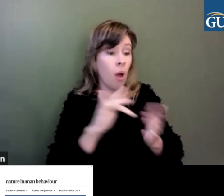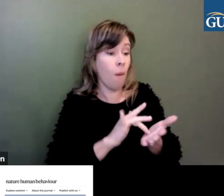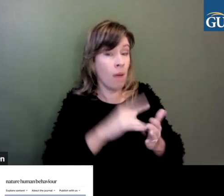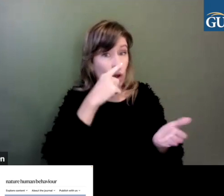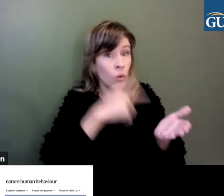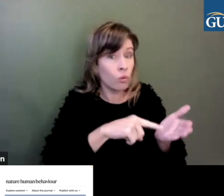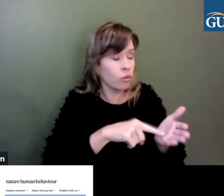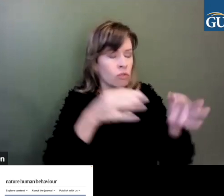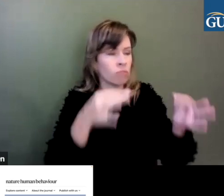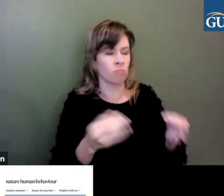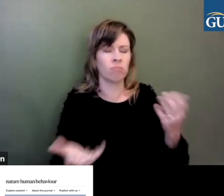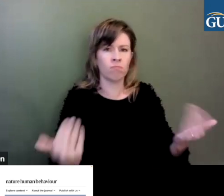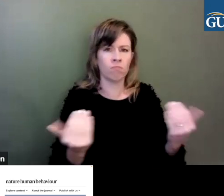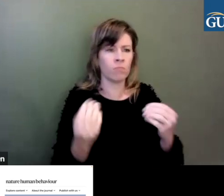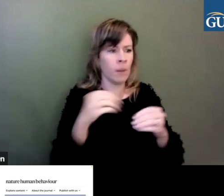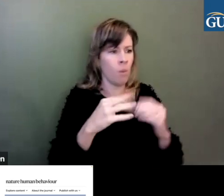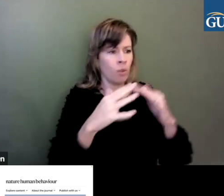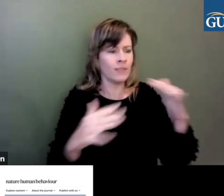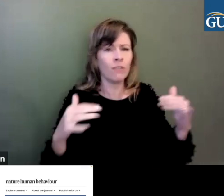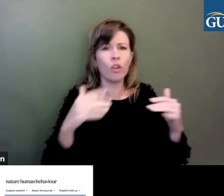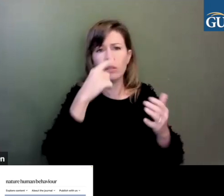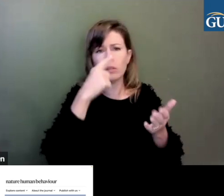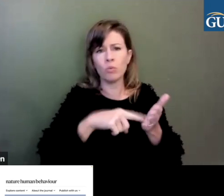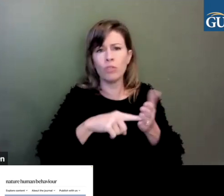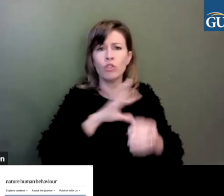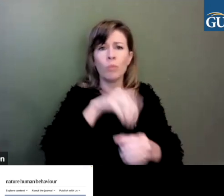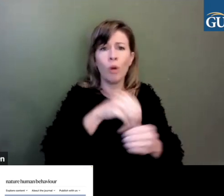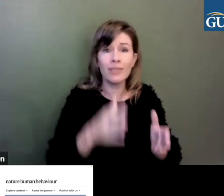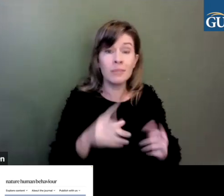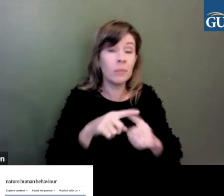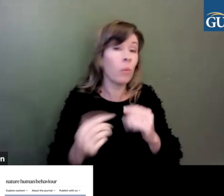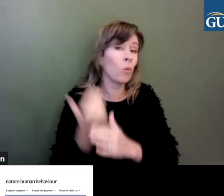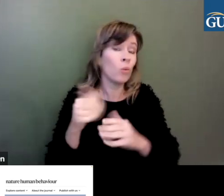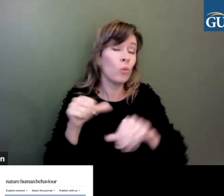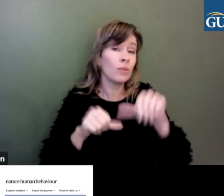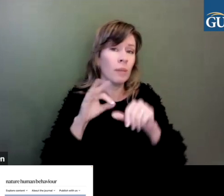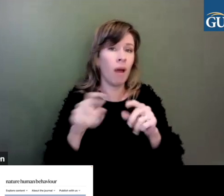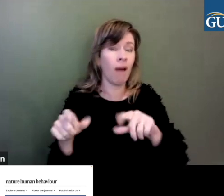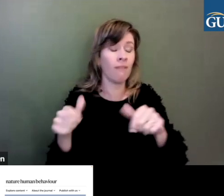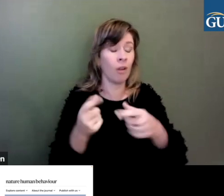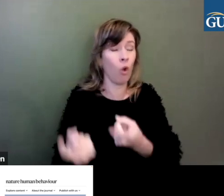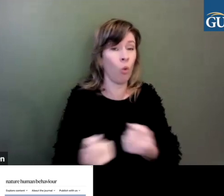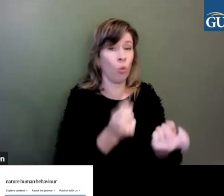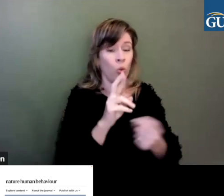research participants, however , the new science of recruitmentology, as sociologist Epstein calls it,